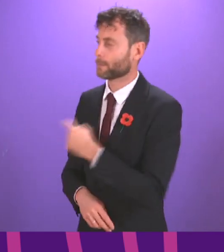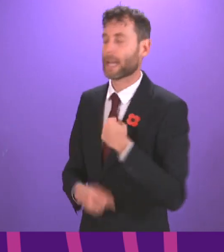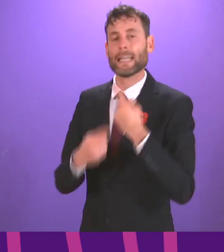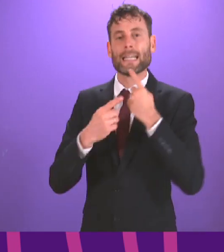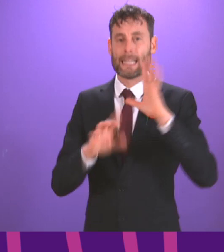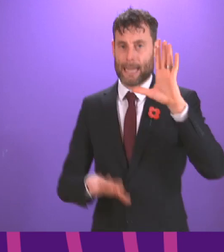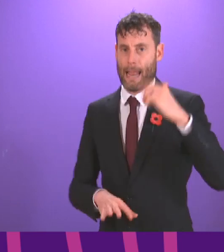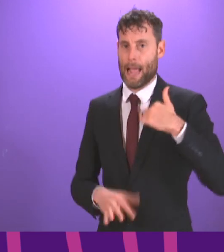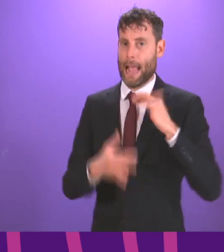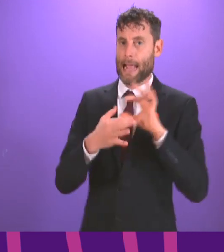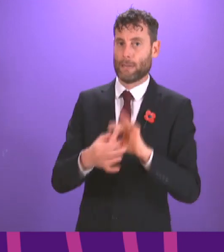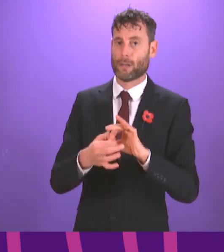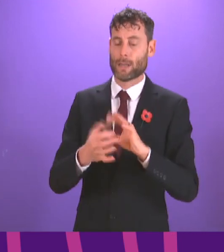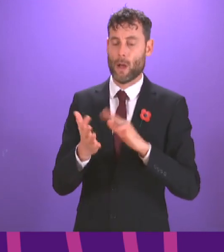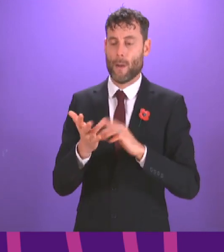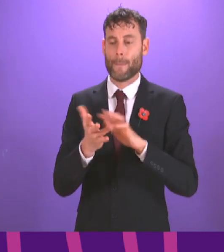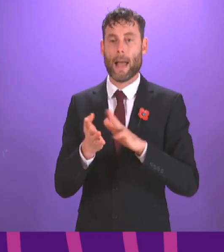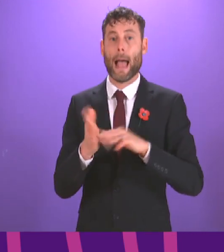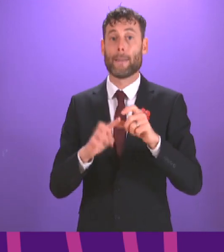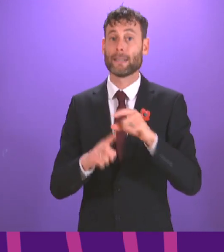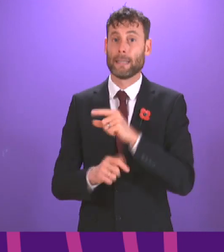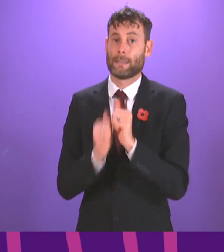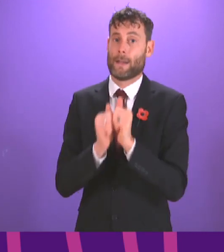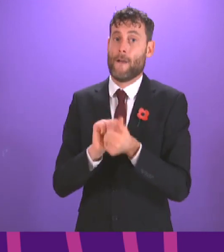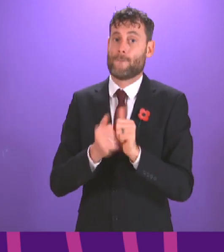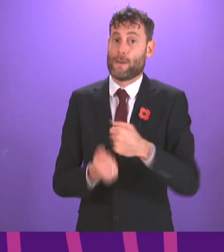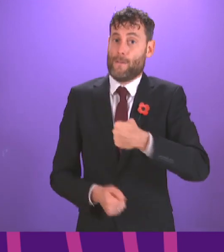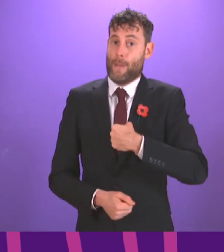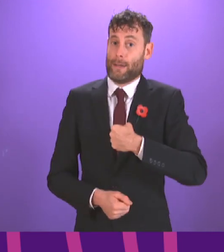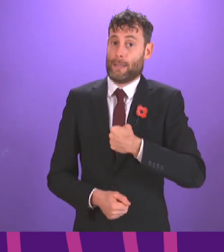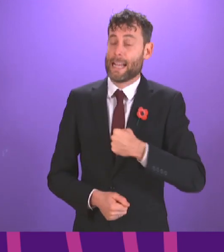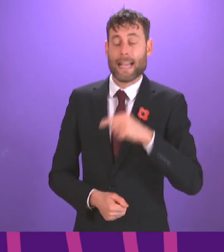is a very dear friend of mine, as I know he is of Pauline McNeill. He is a fine, upstanding